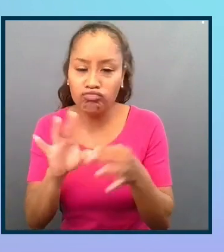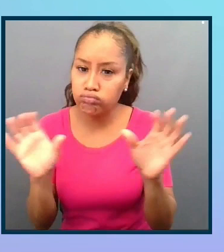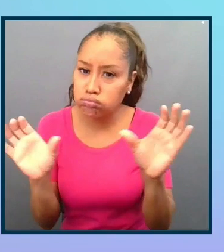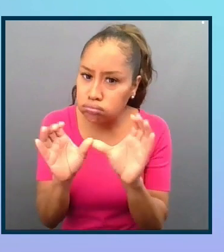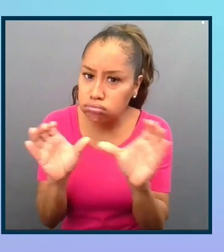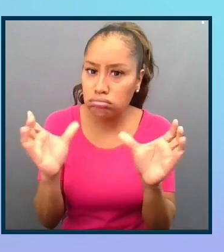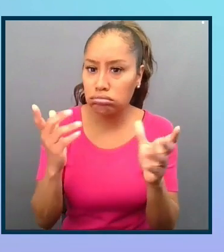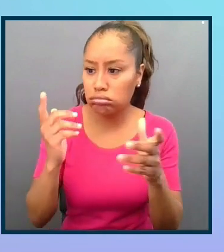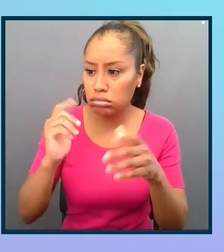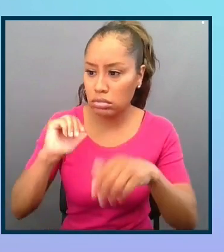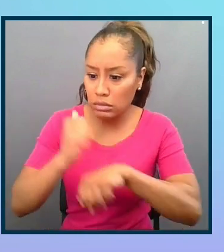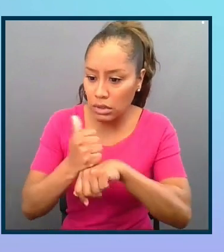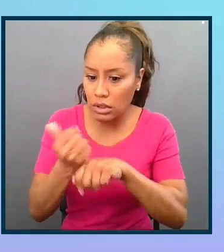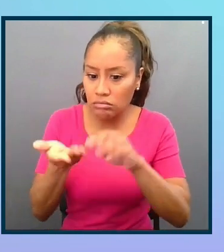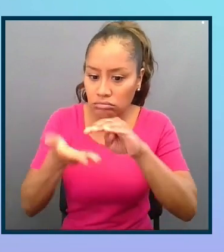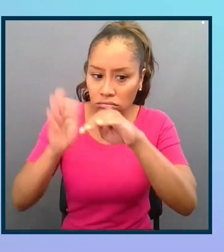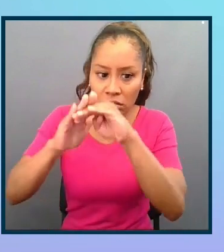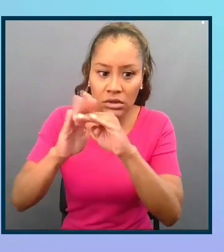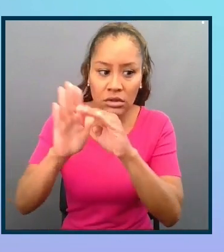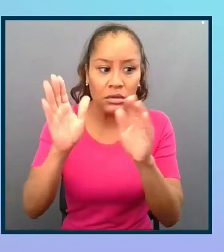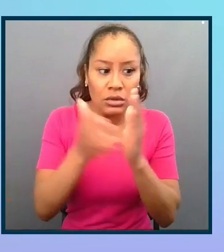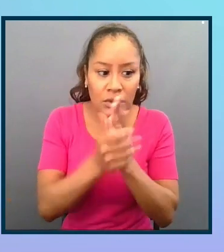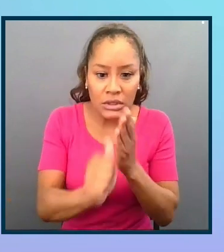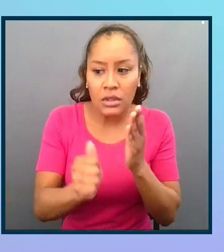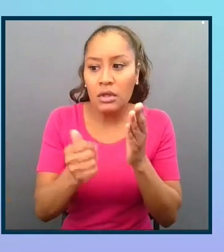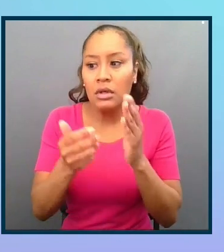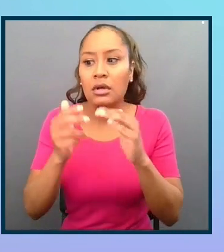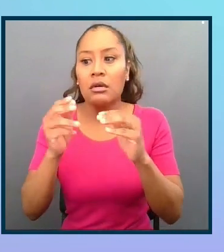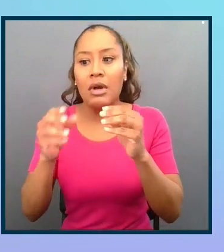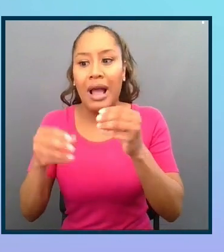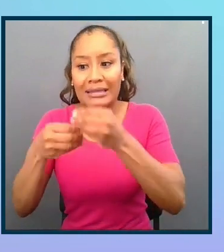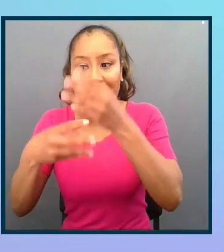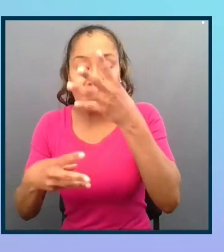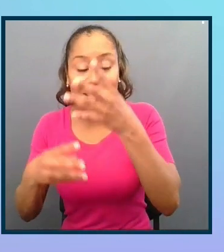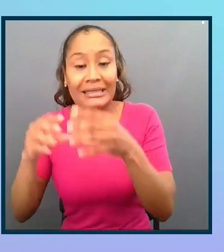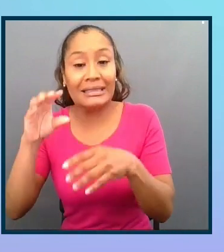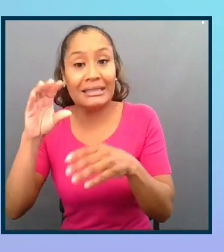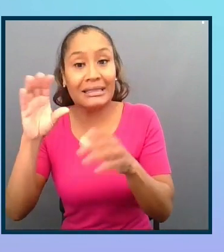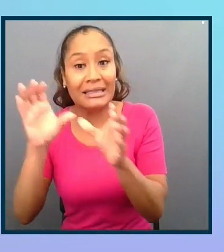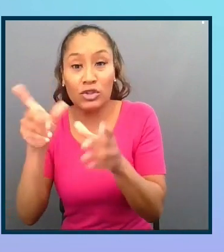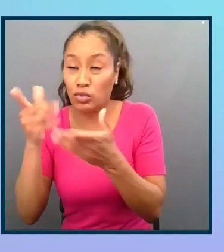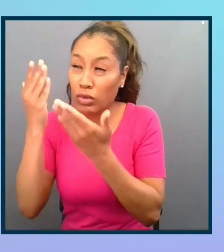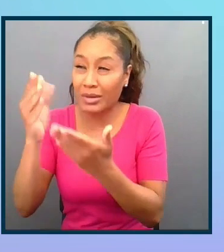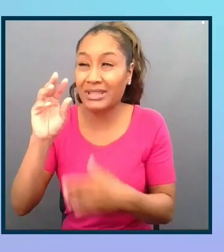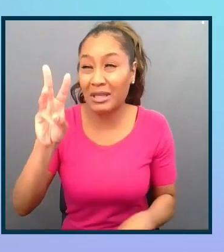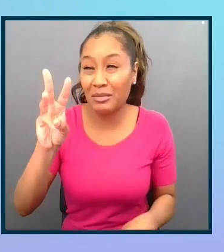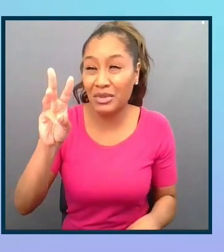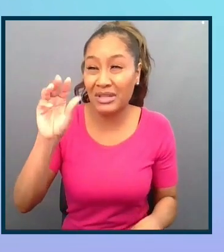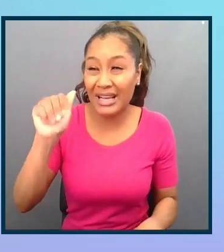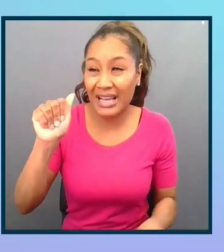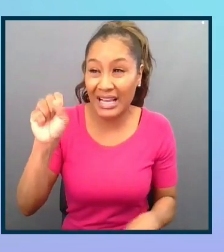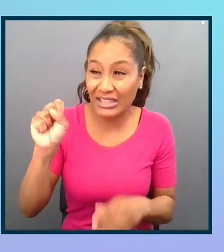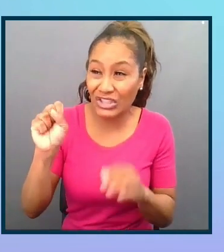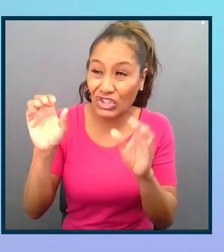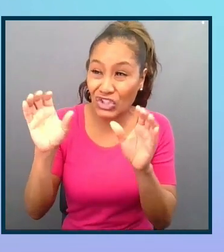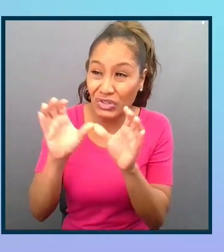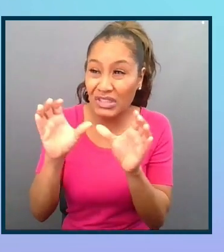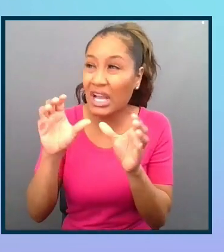and building up certifications, would you recommend the WAS Certificate? Are there other certifications that you would recommend